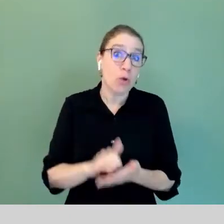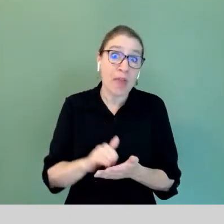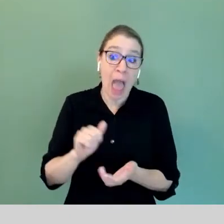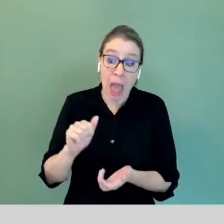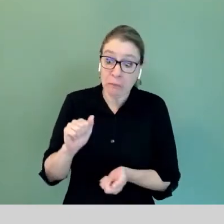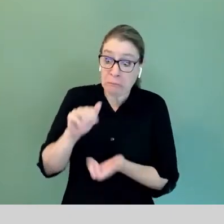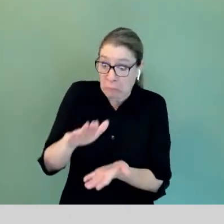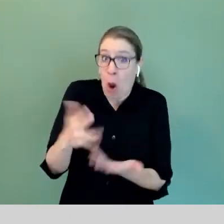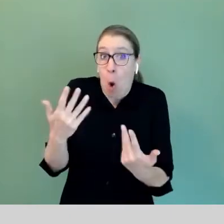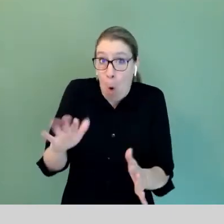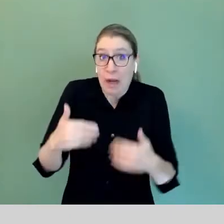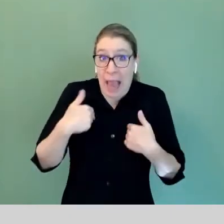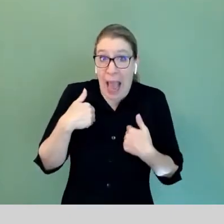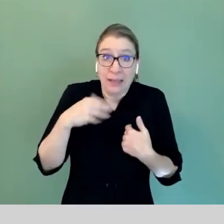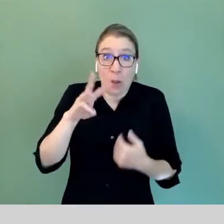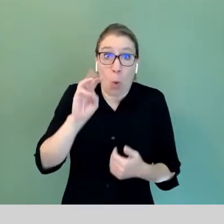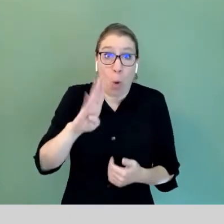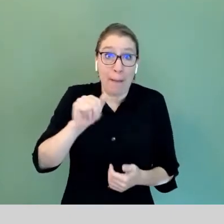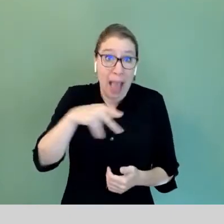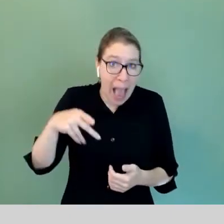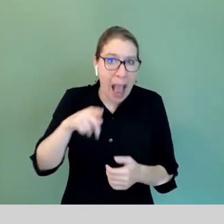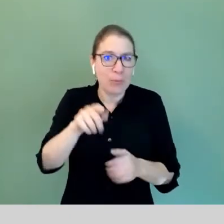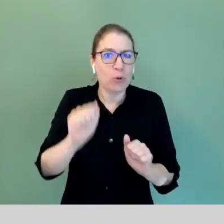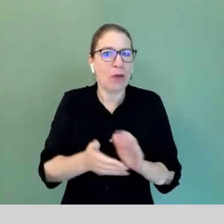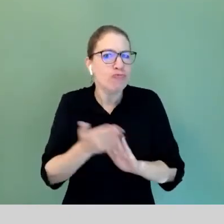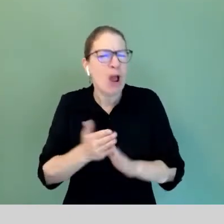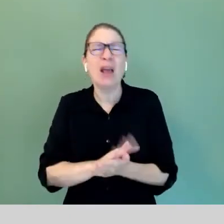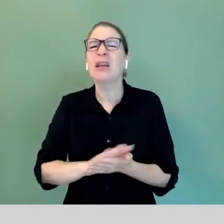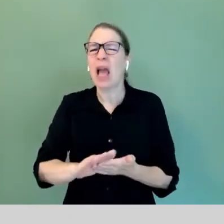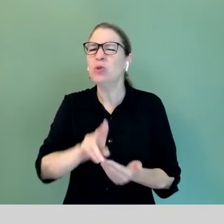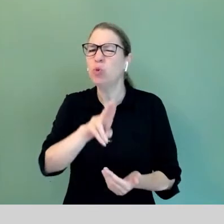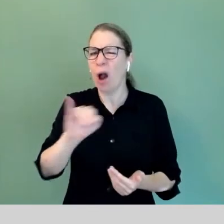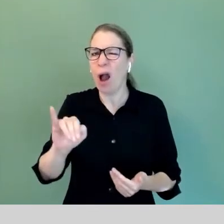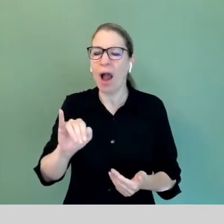you can run that has a nice UI. I'm going to show some screenshots later,